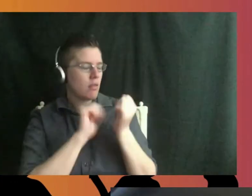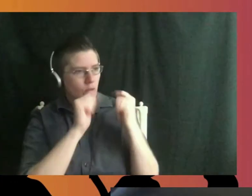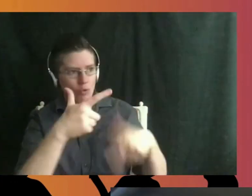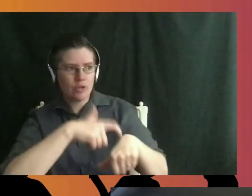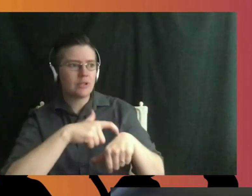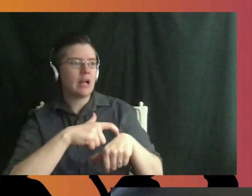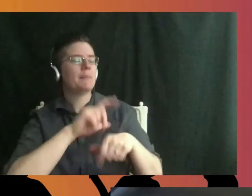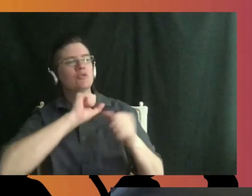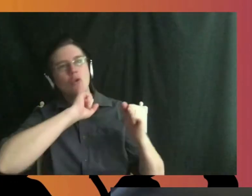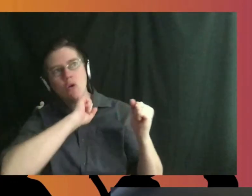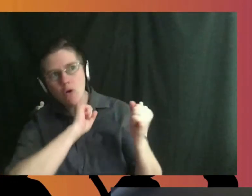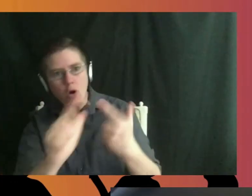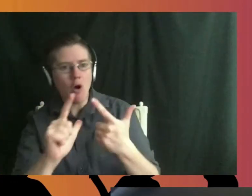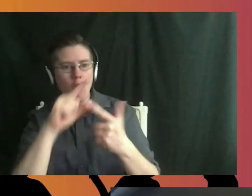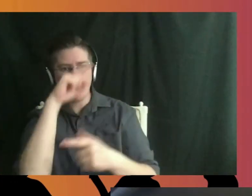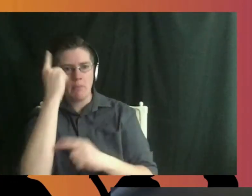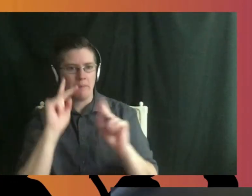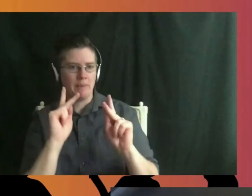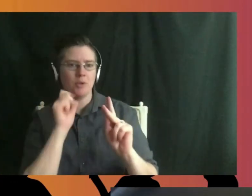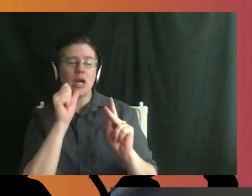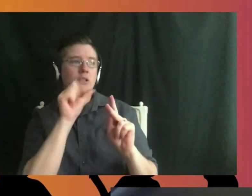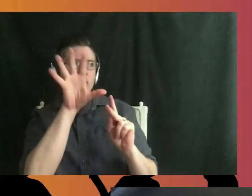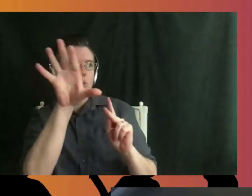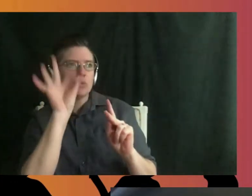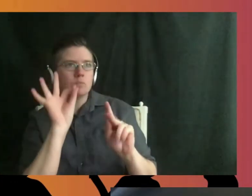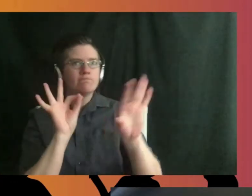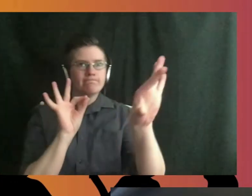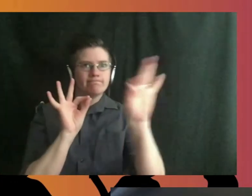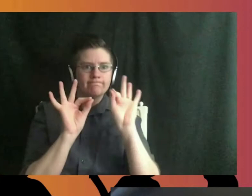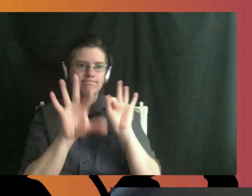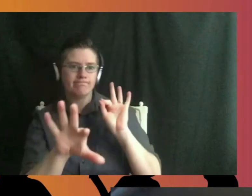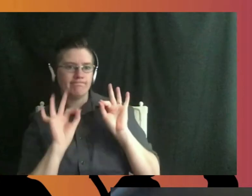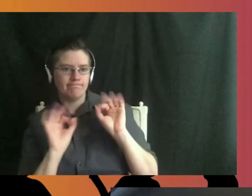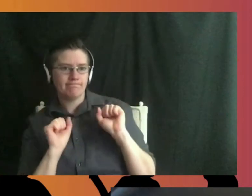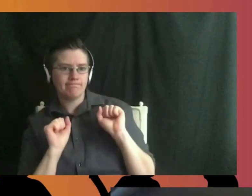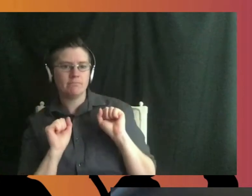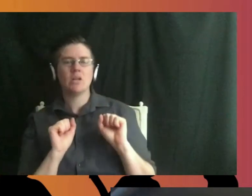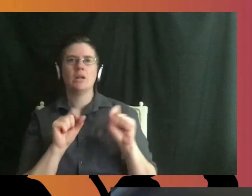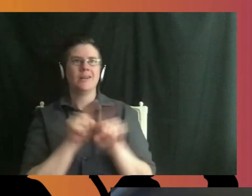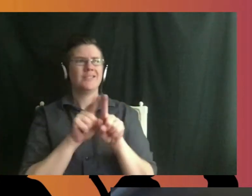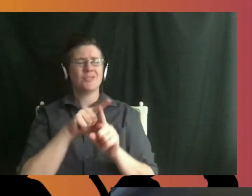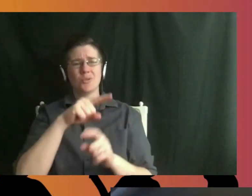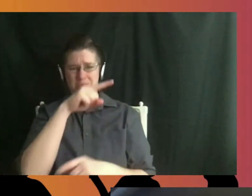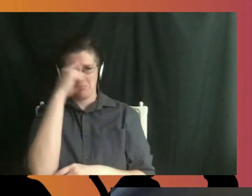choosing um and especially like it's black women who are on the front lines who are really creating